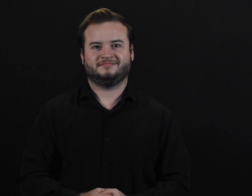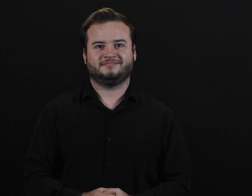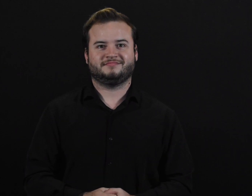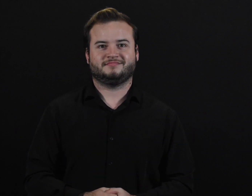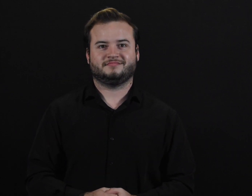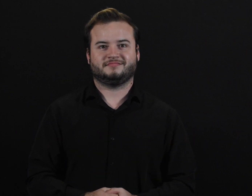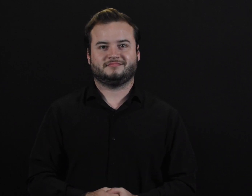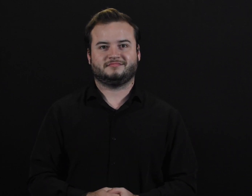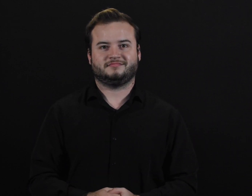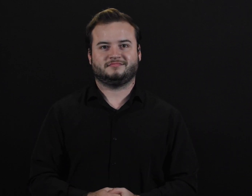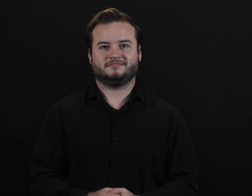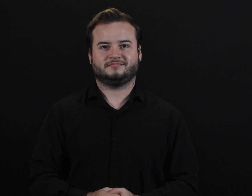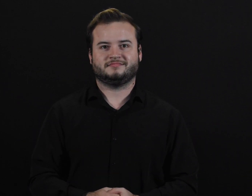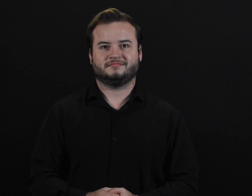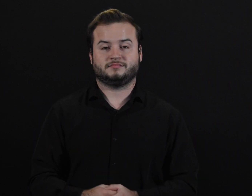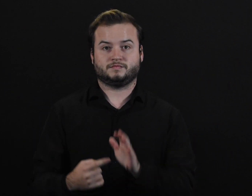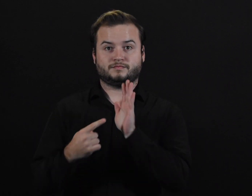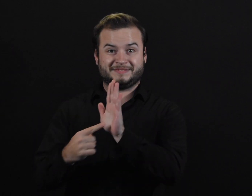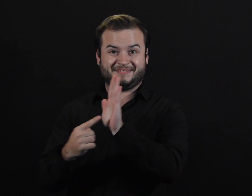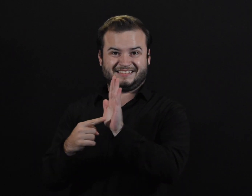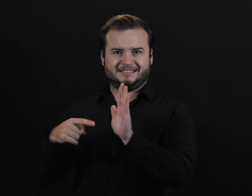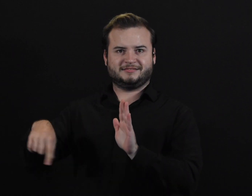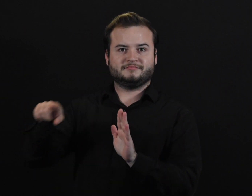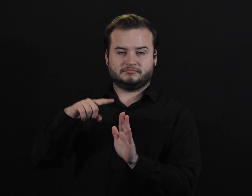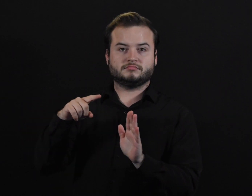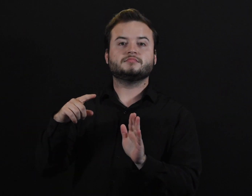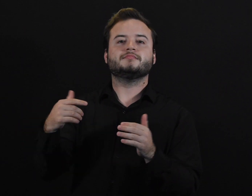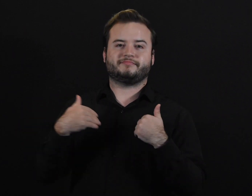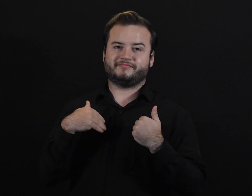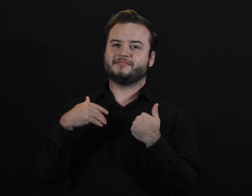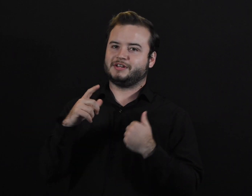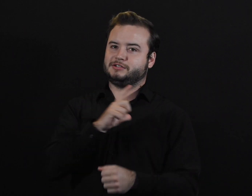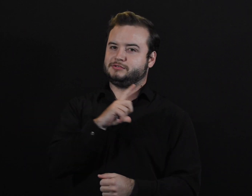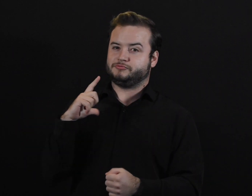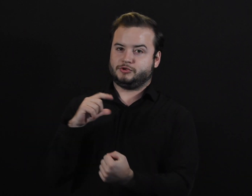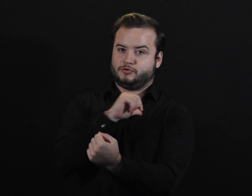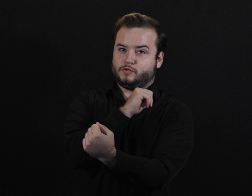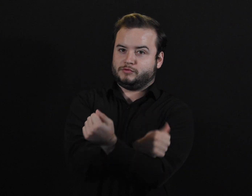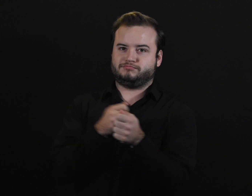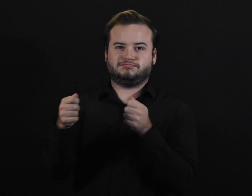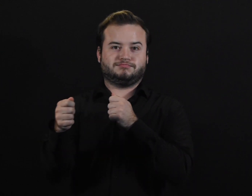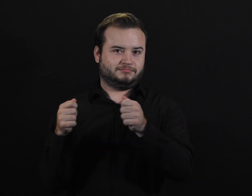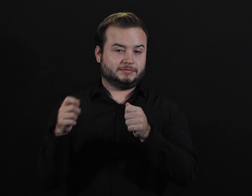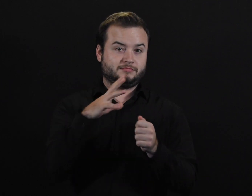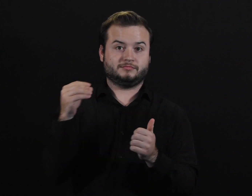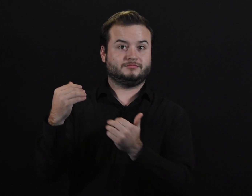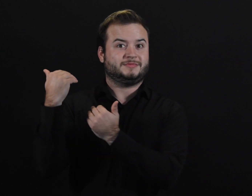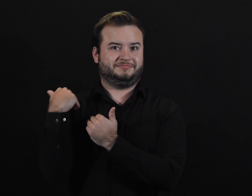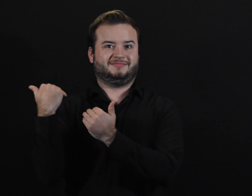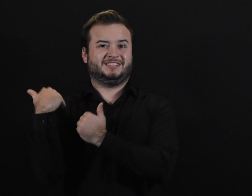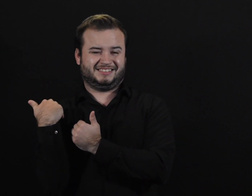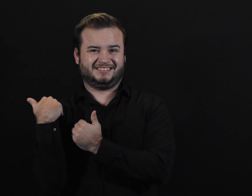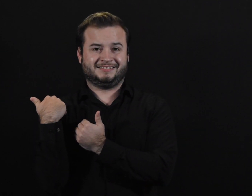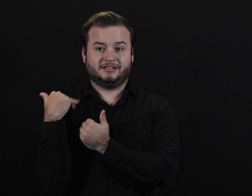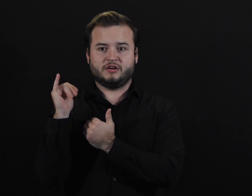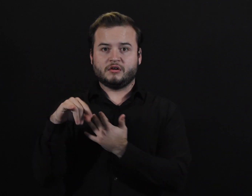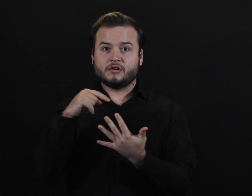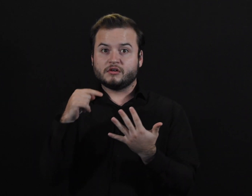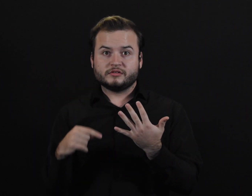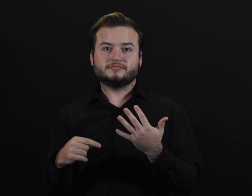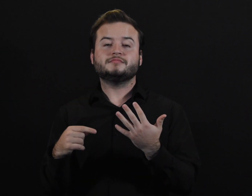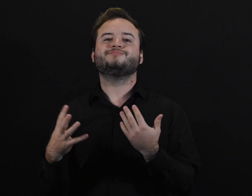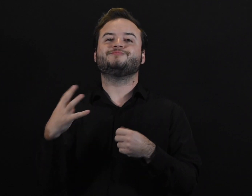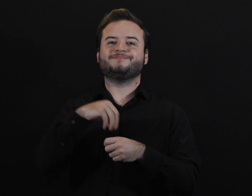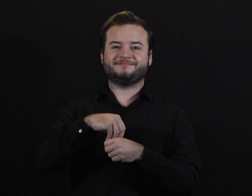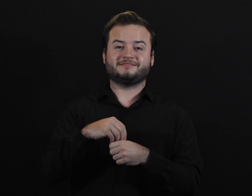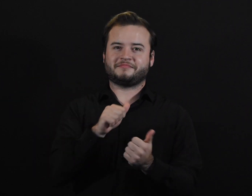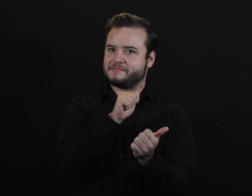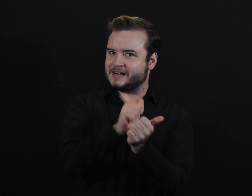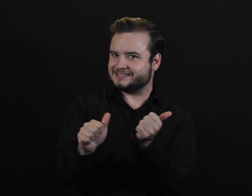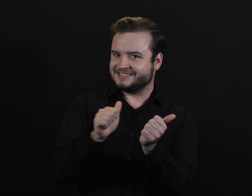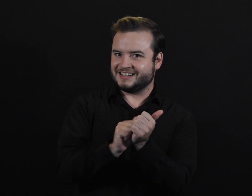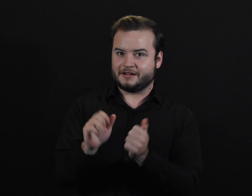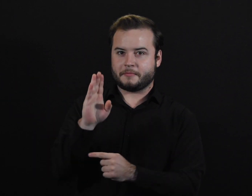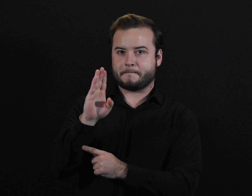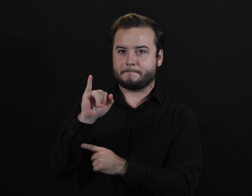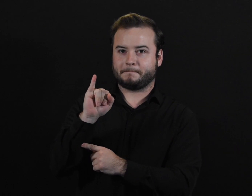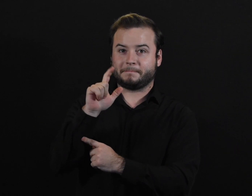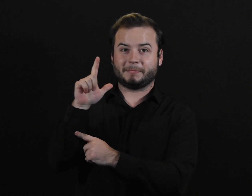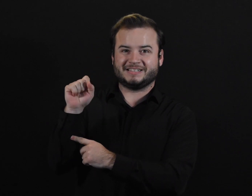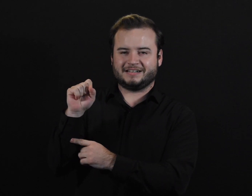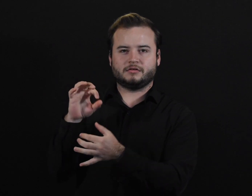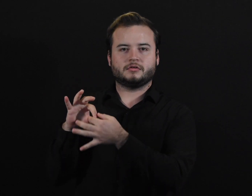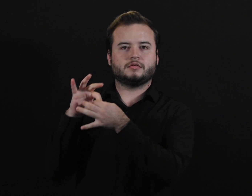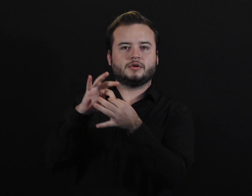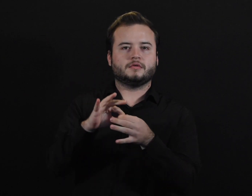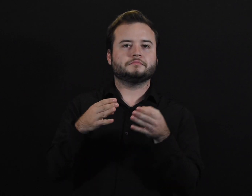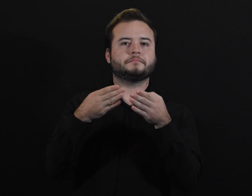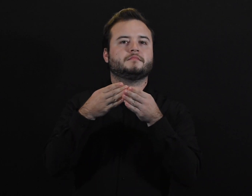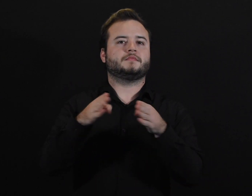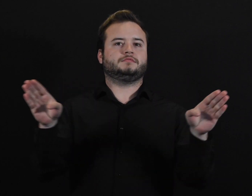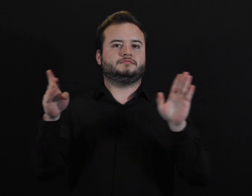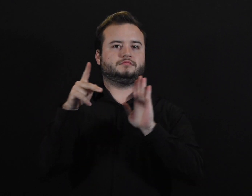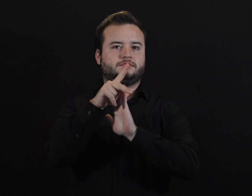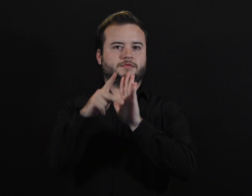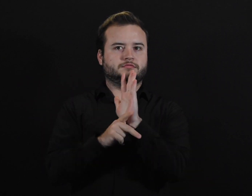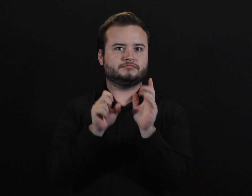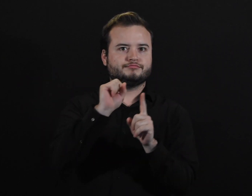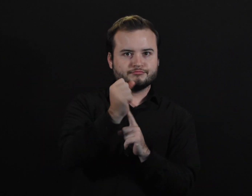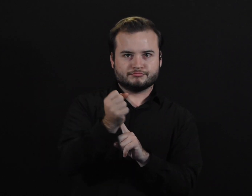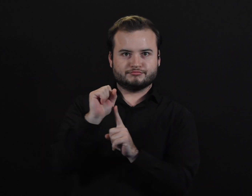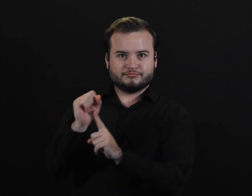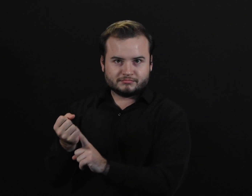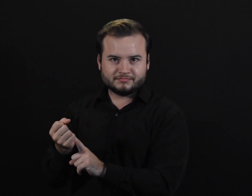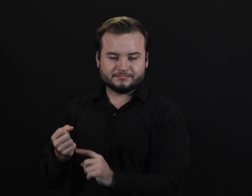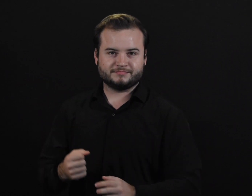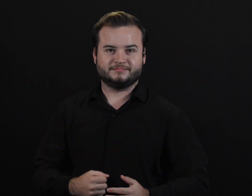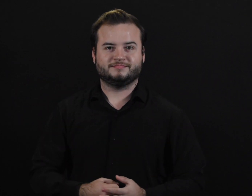Representatives have legislative authority and responsibilities, including passing bills on public policy matters,